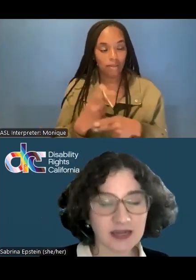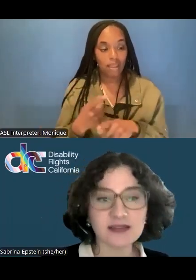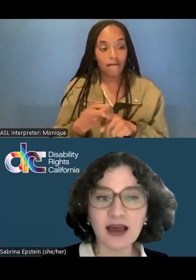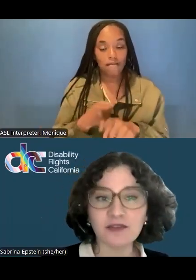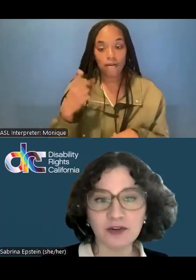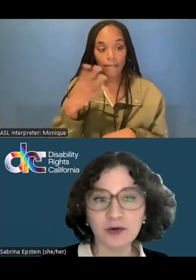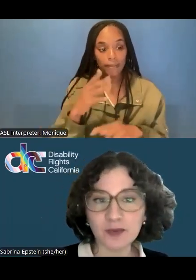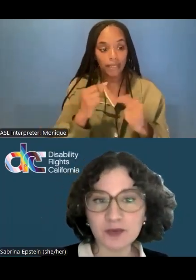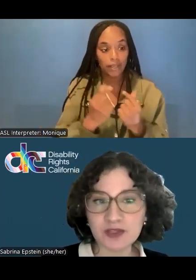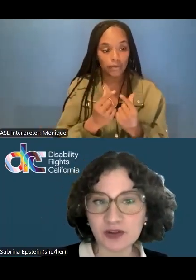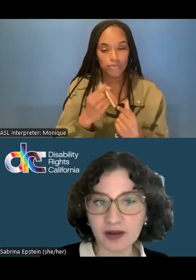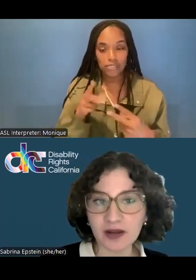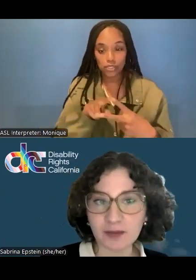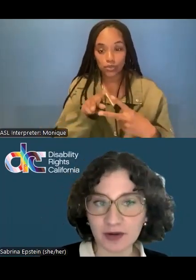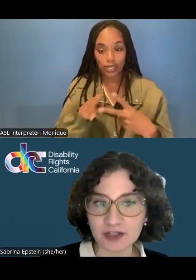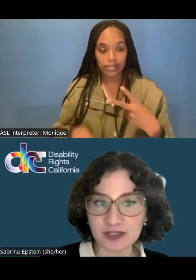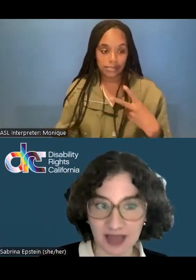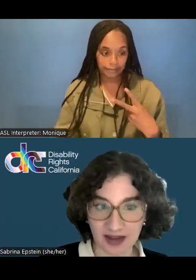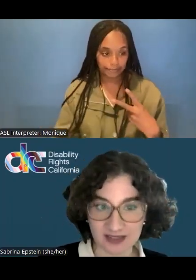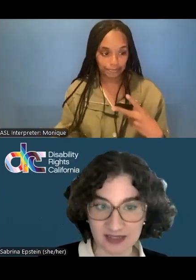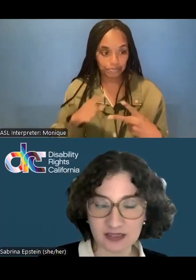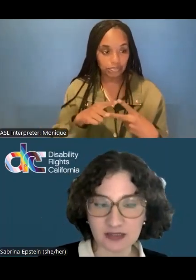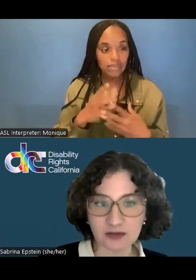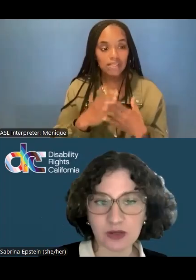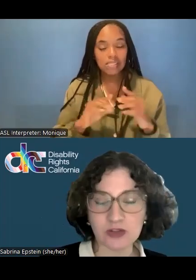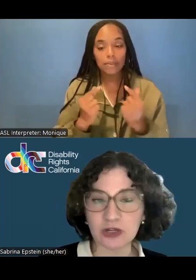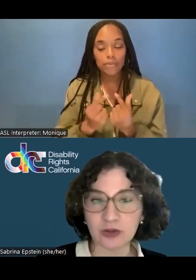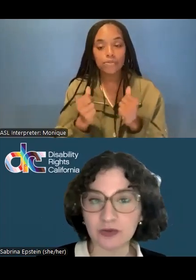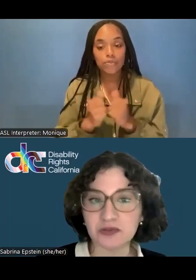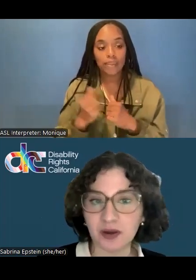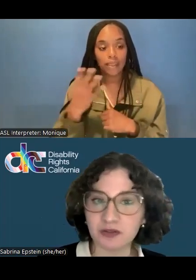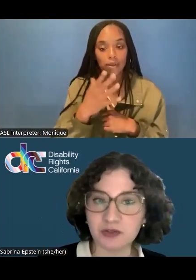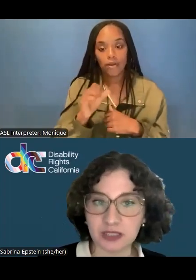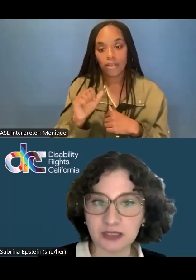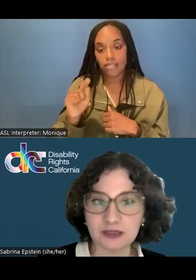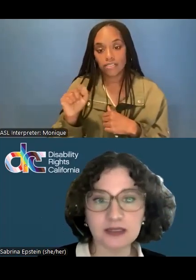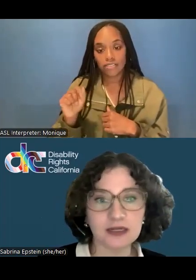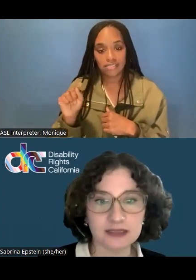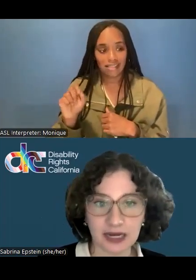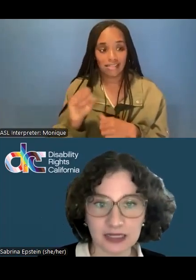is that for groups with certain immigration statuses in includes refugees and asylum